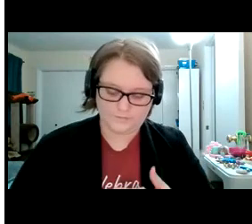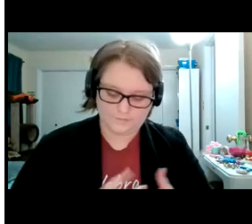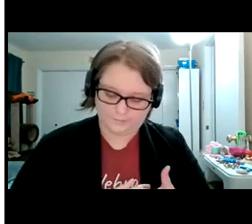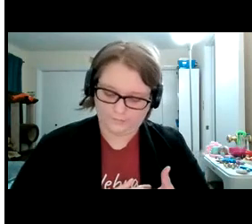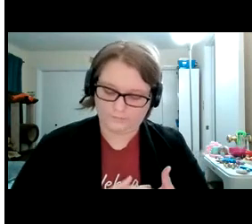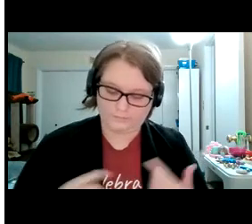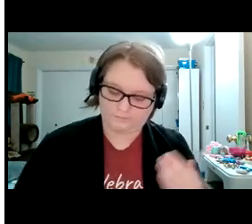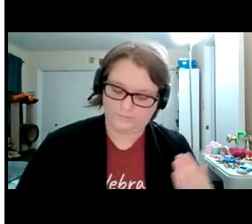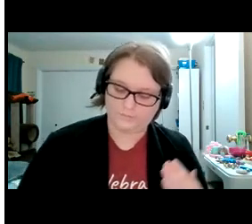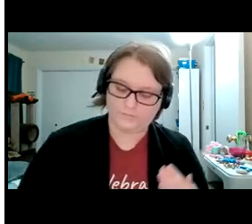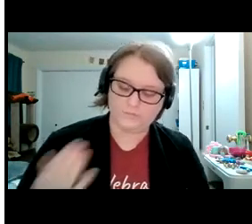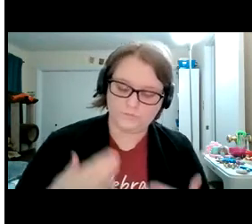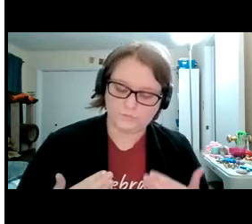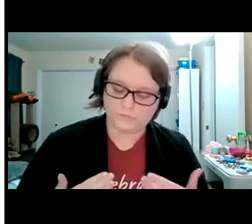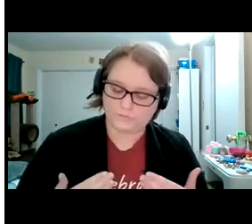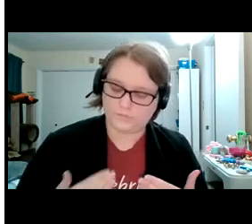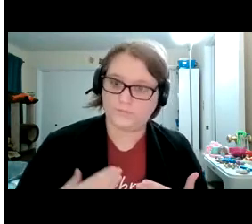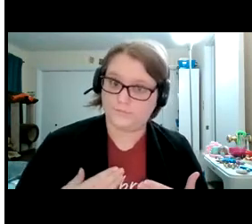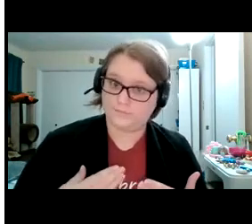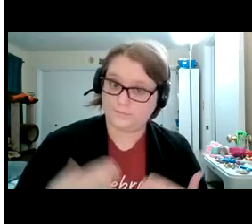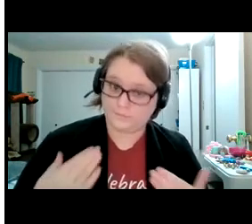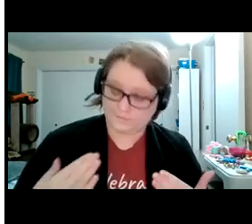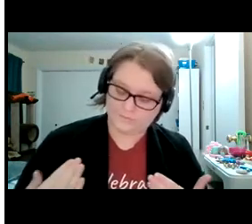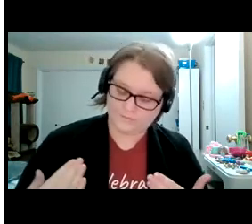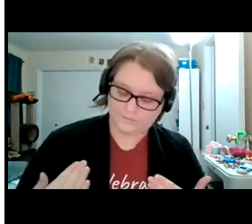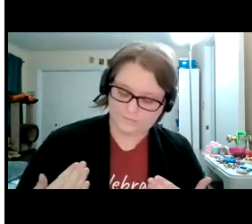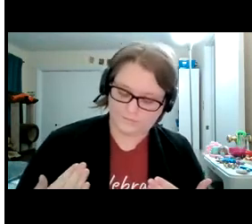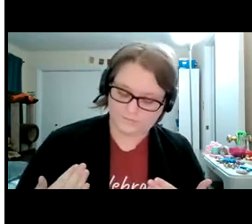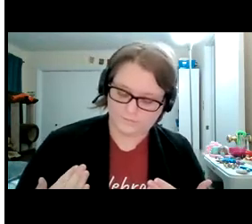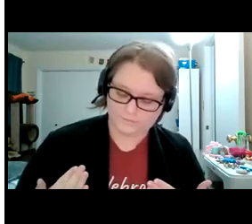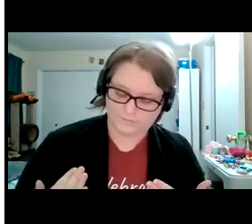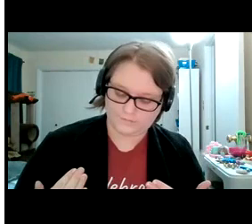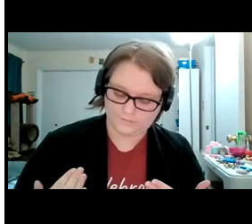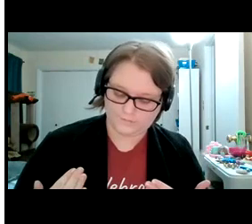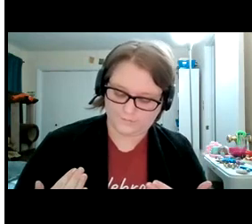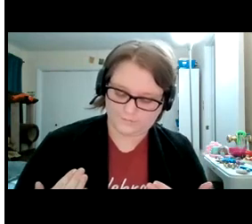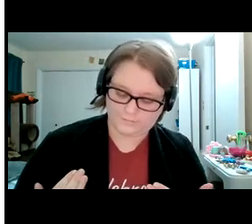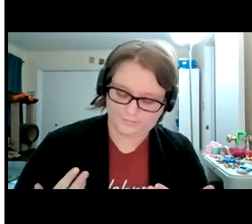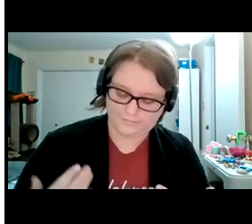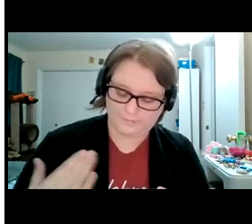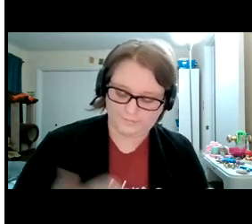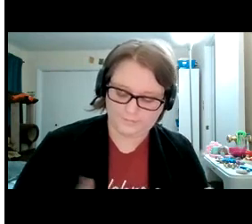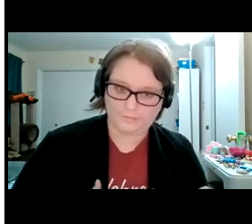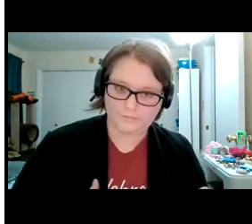It helped dramatically with social situations and with decreasing meltdowns. I use it